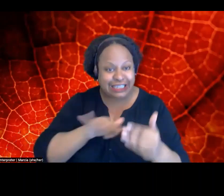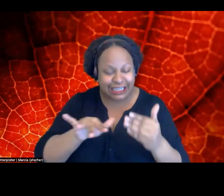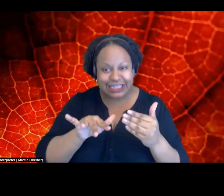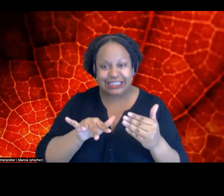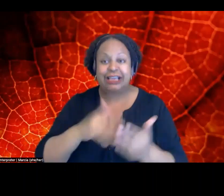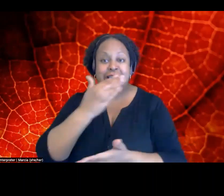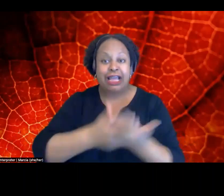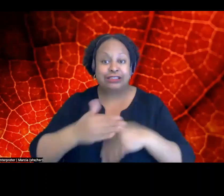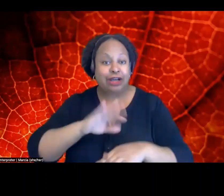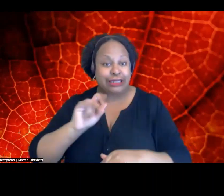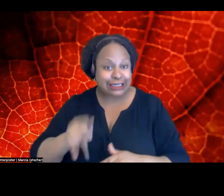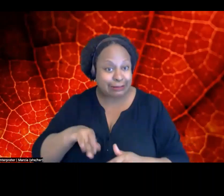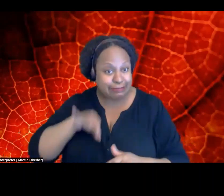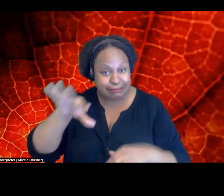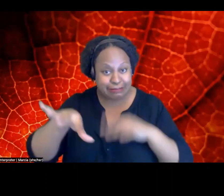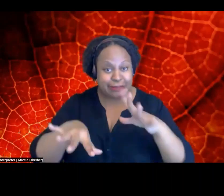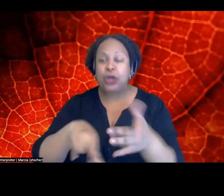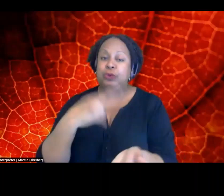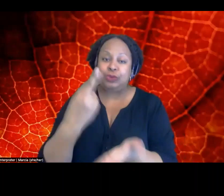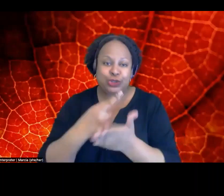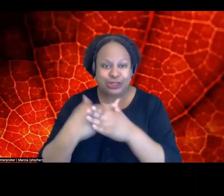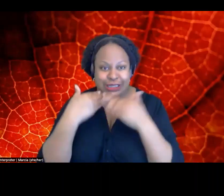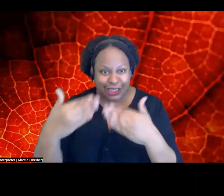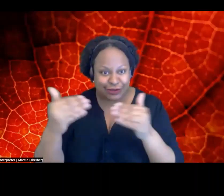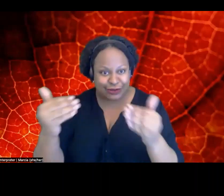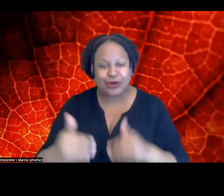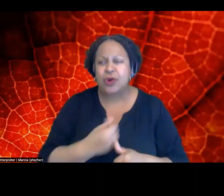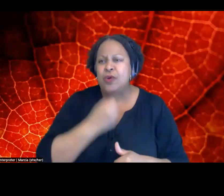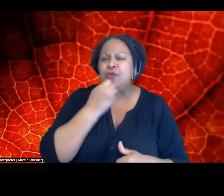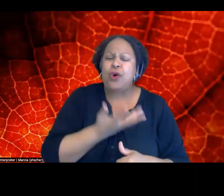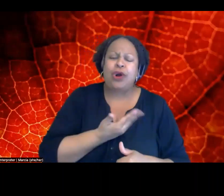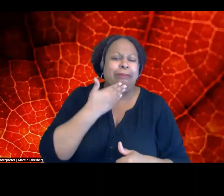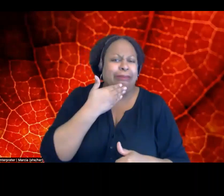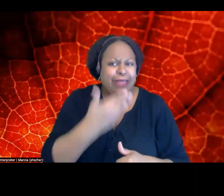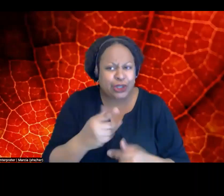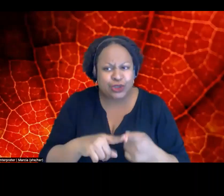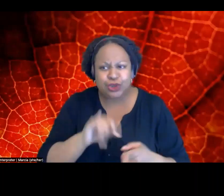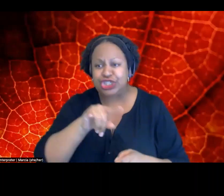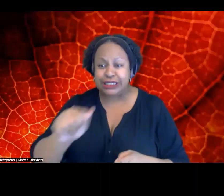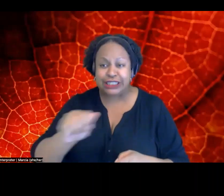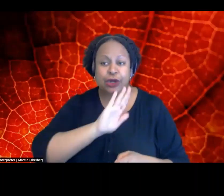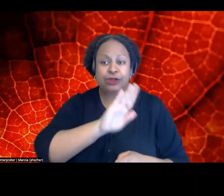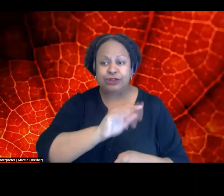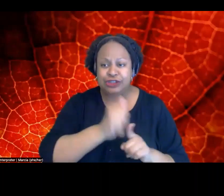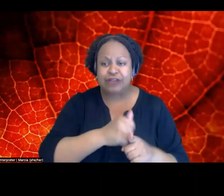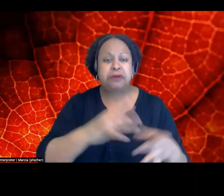And a very warm thank you to Jessica for sharing a real life example of the student experience.